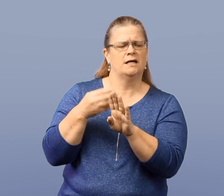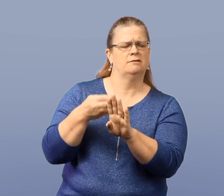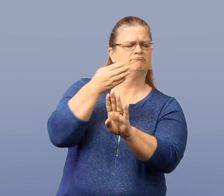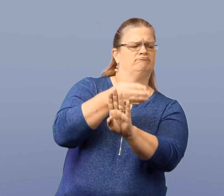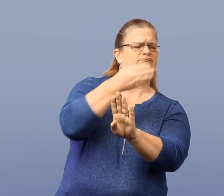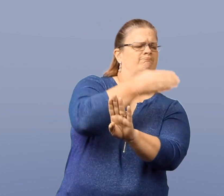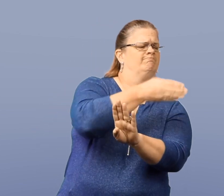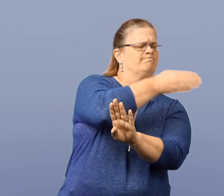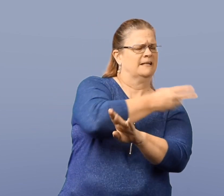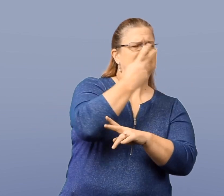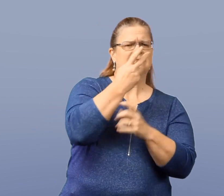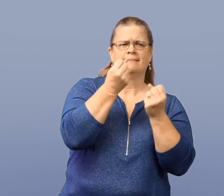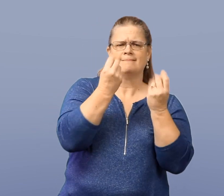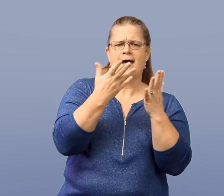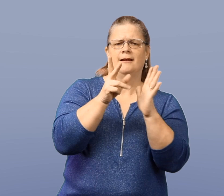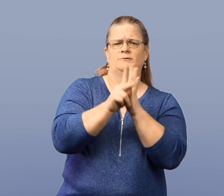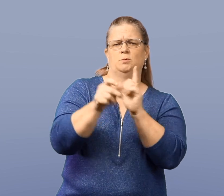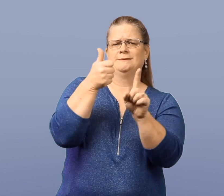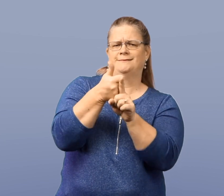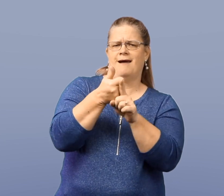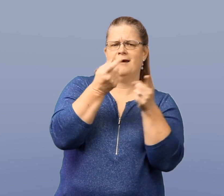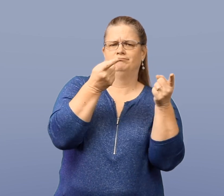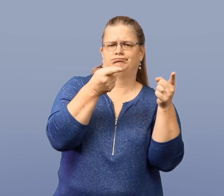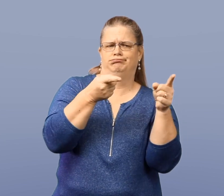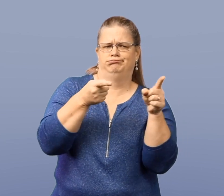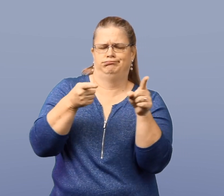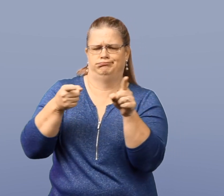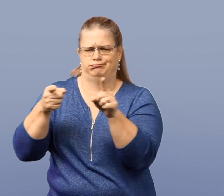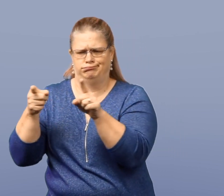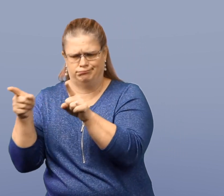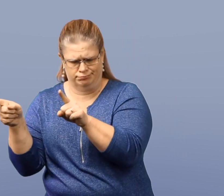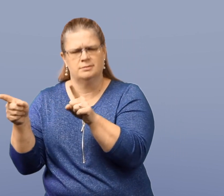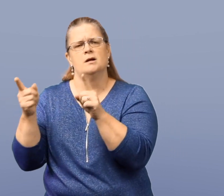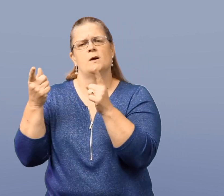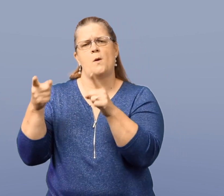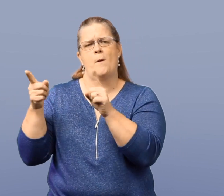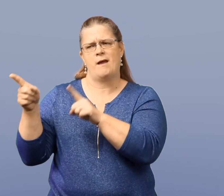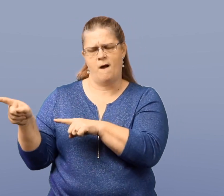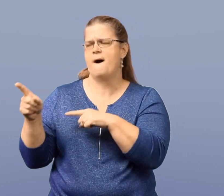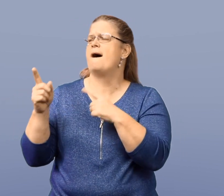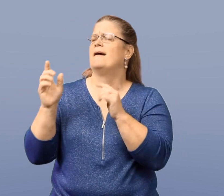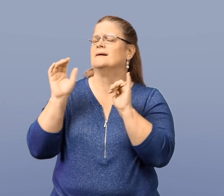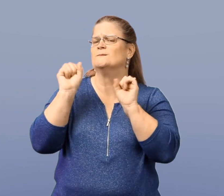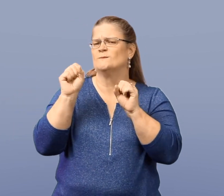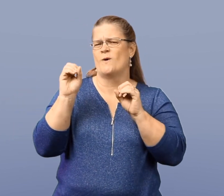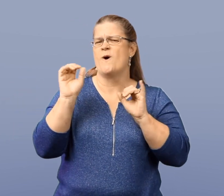The reason behind passing that law was due to the numerous incidents of suicide occurring,